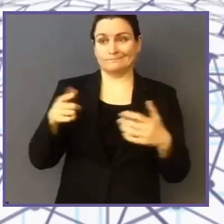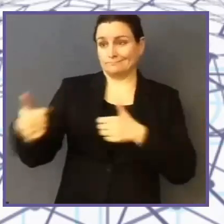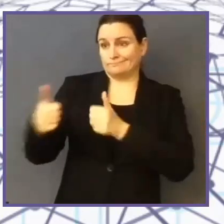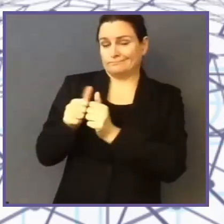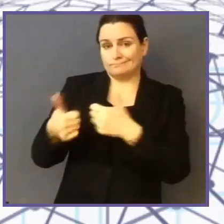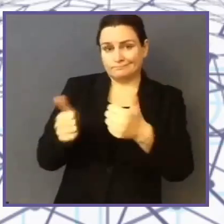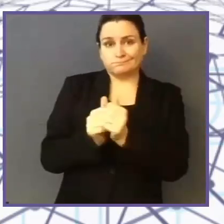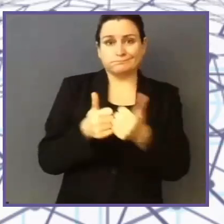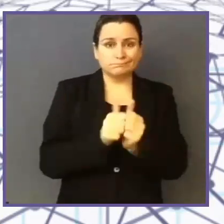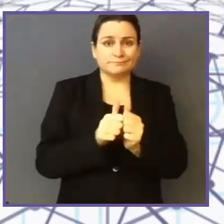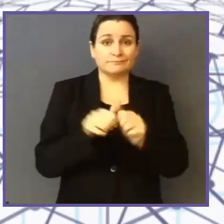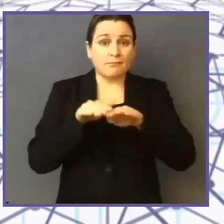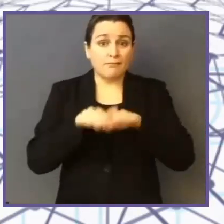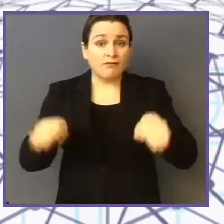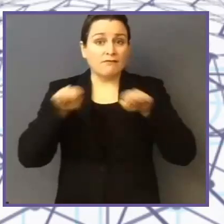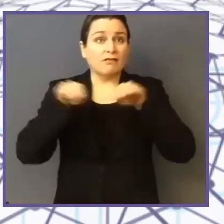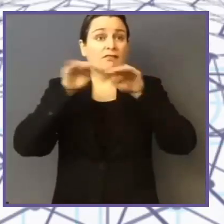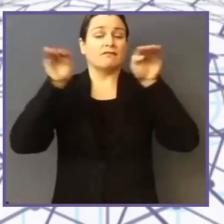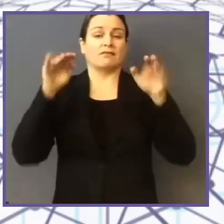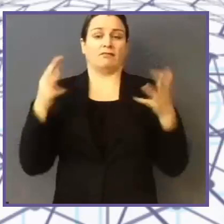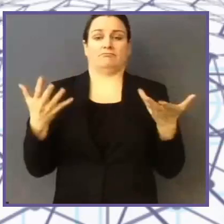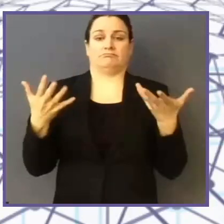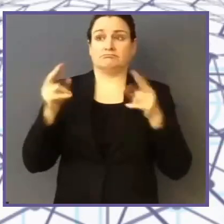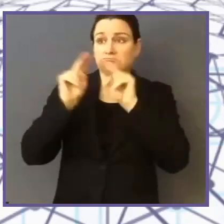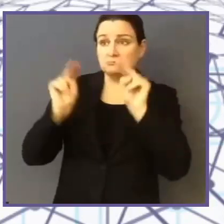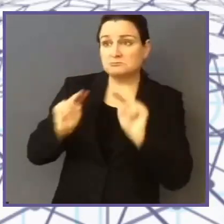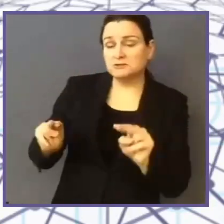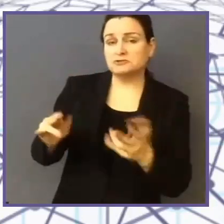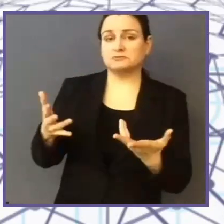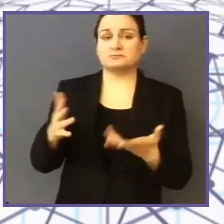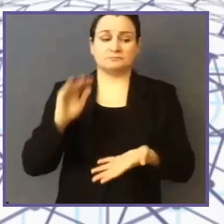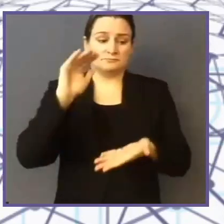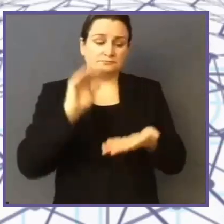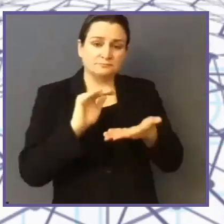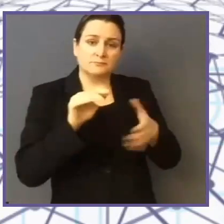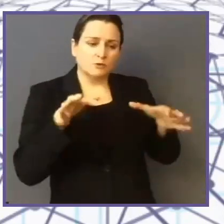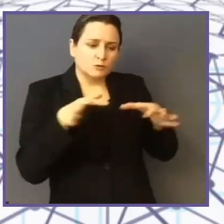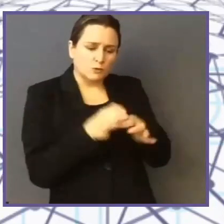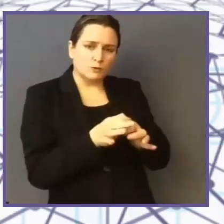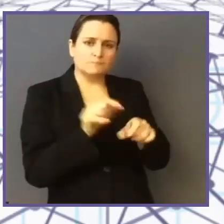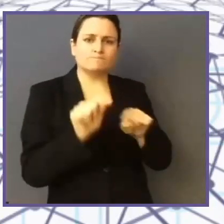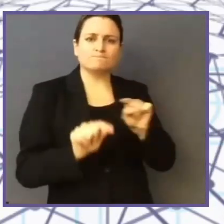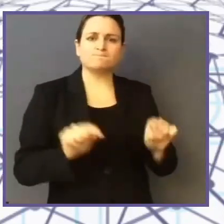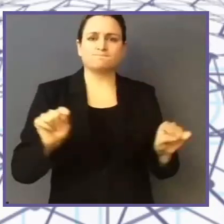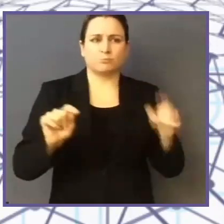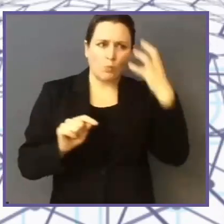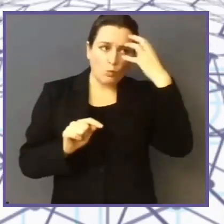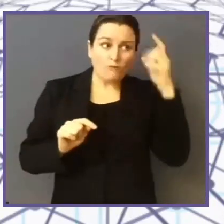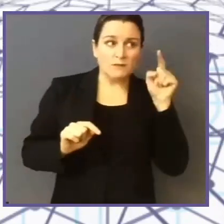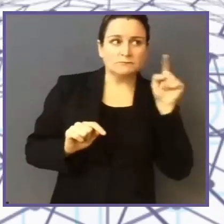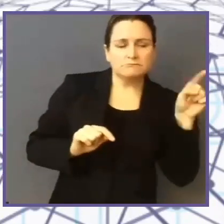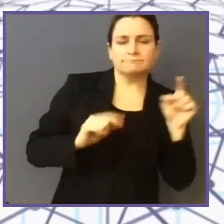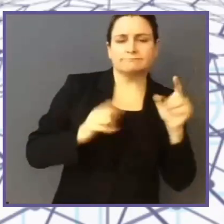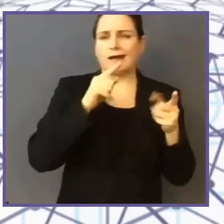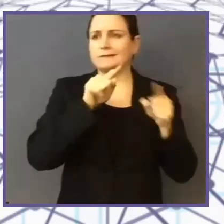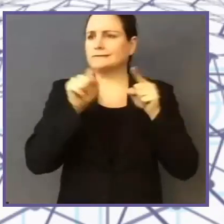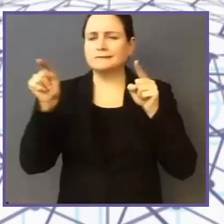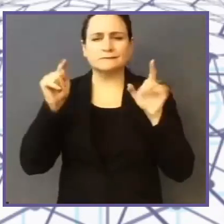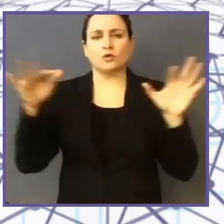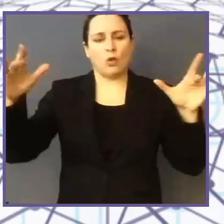international development actors, AI NGOs, as well as government agencies on assistive technology. In 2018.